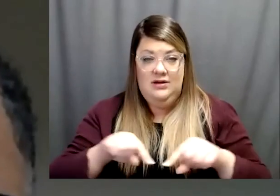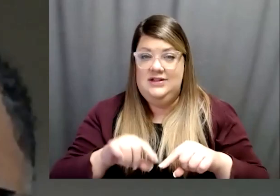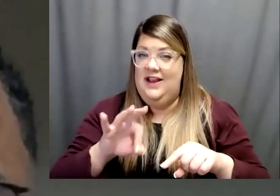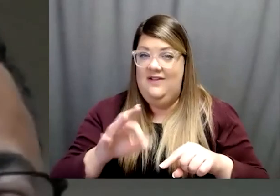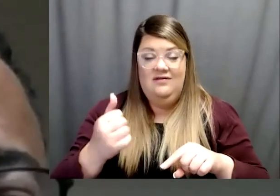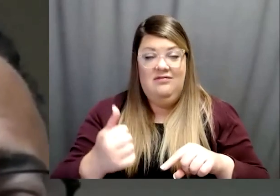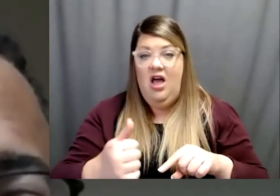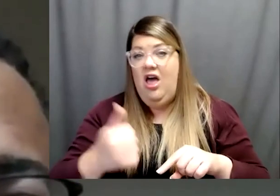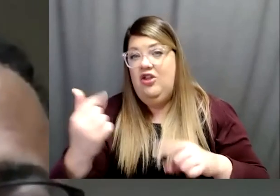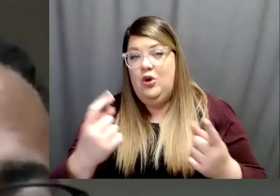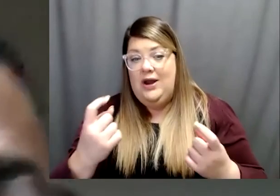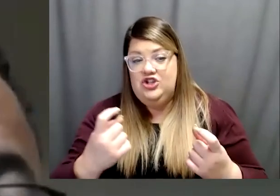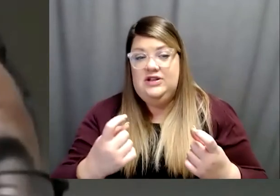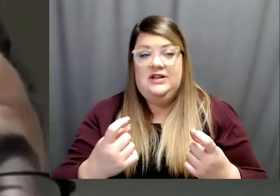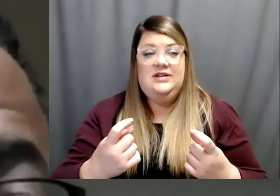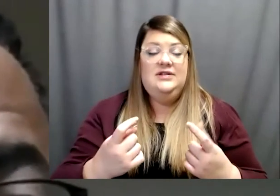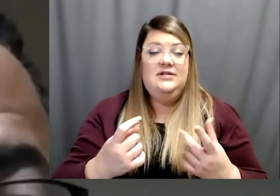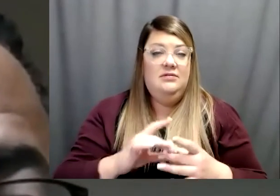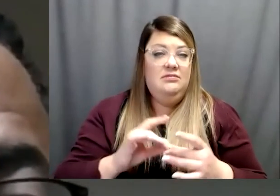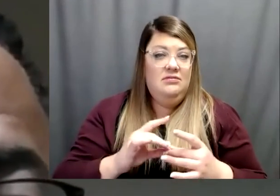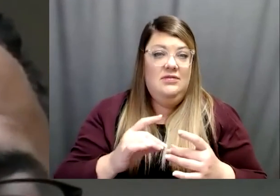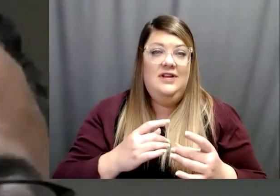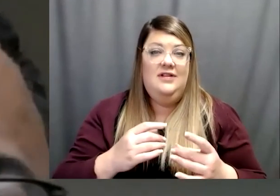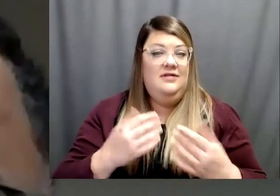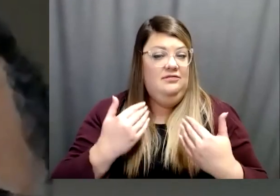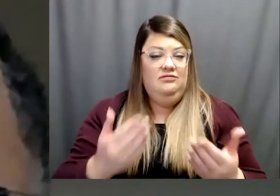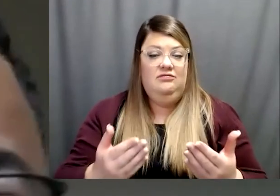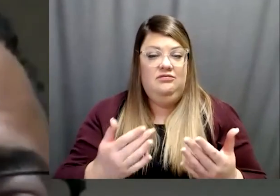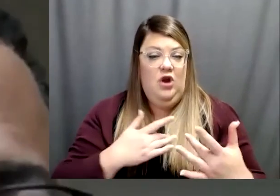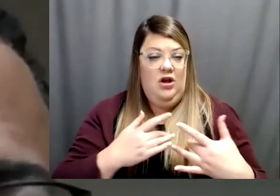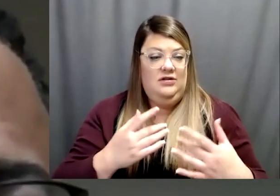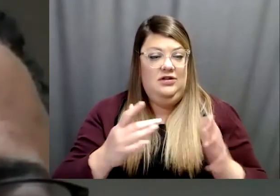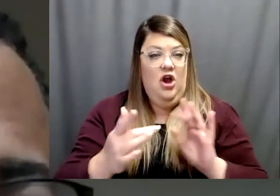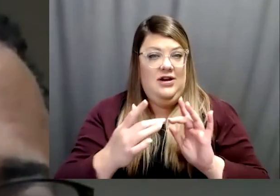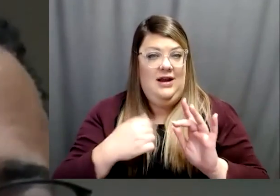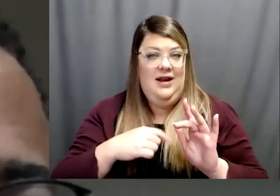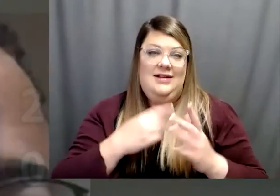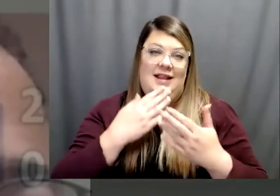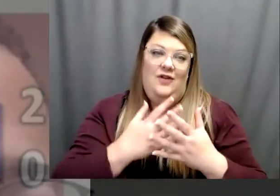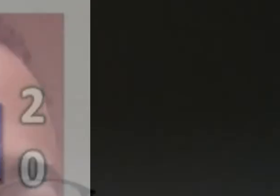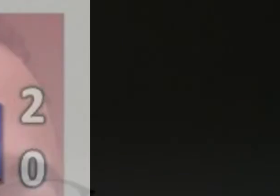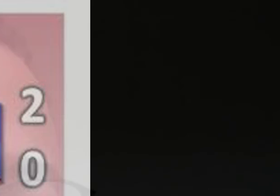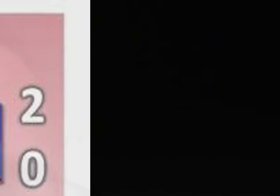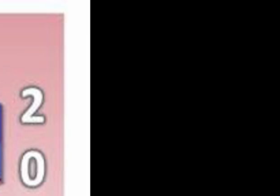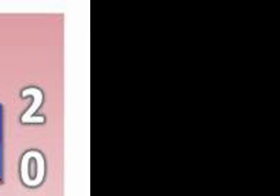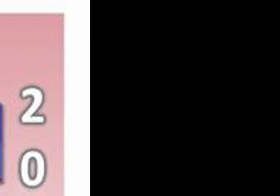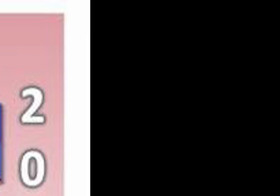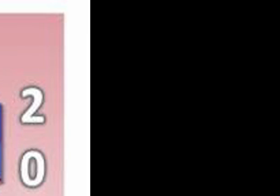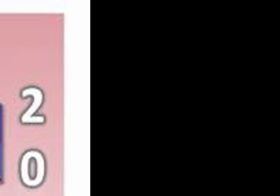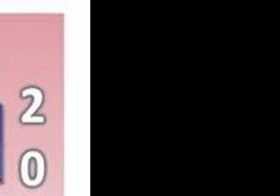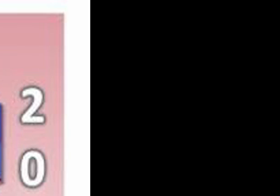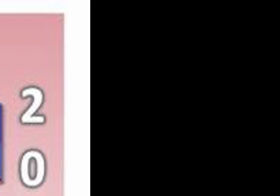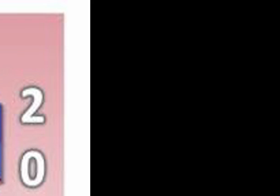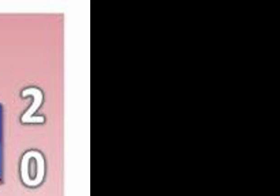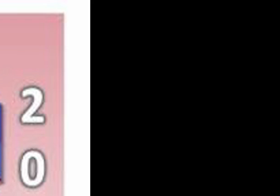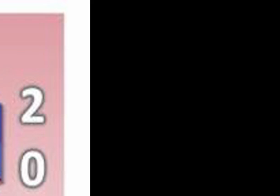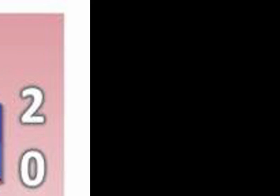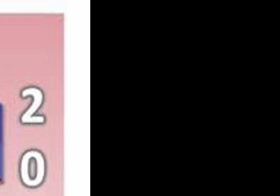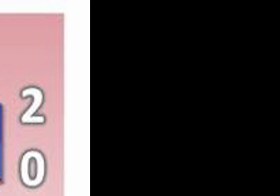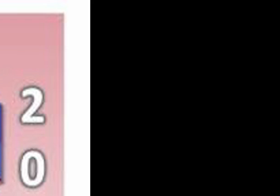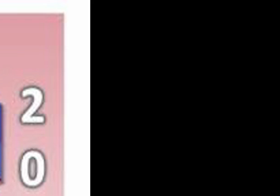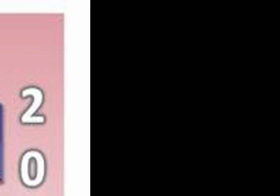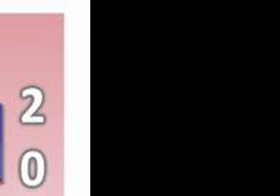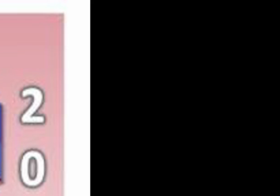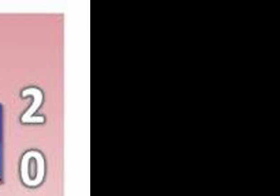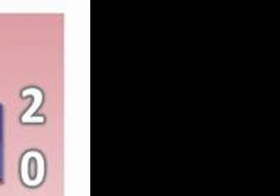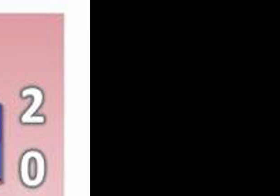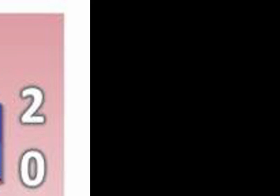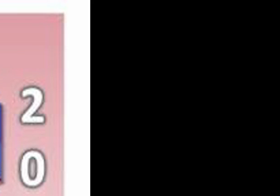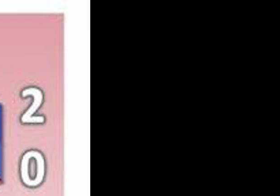feel free to contact us and thank you very very much it has been an absolute pleasure.